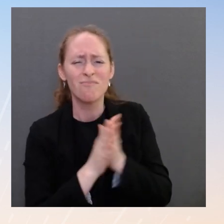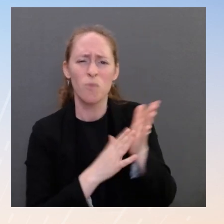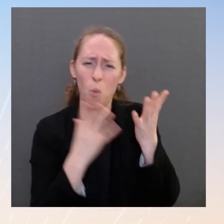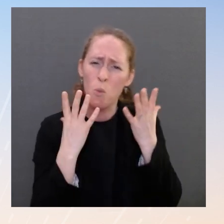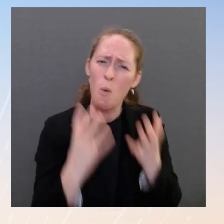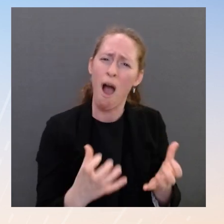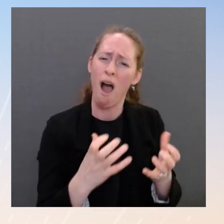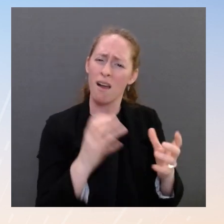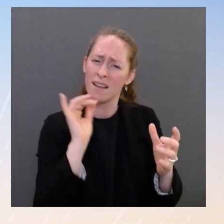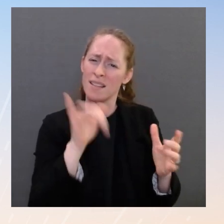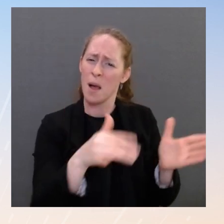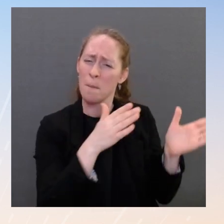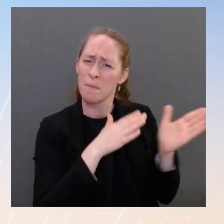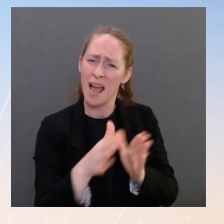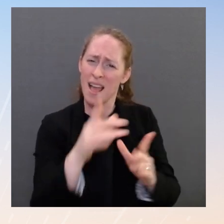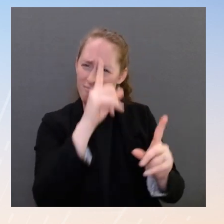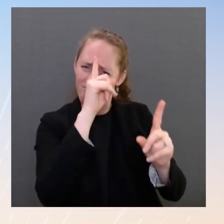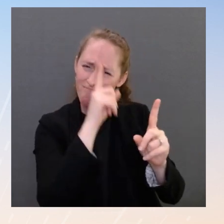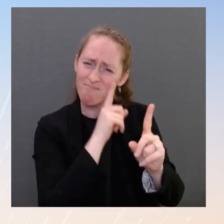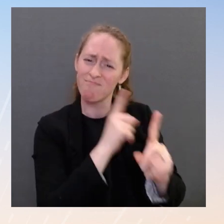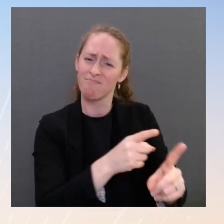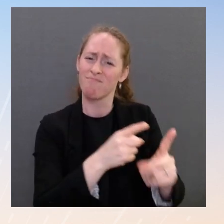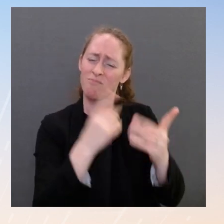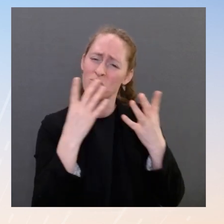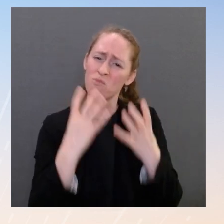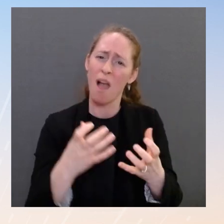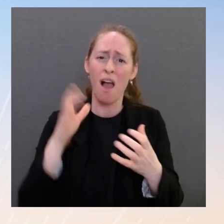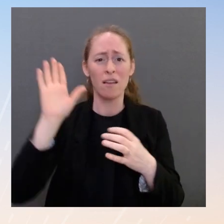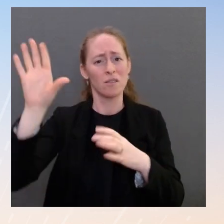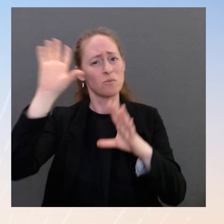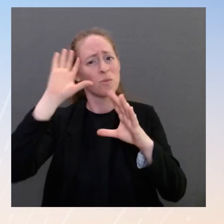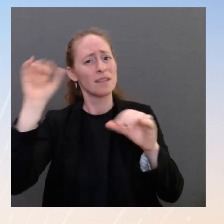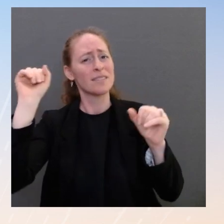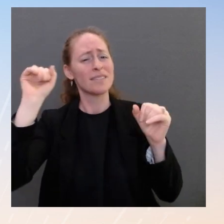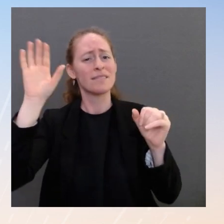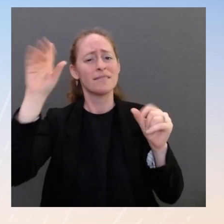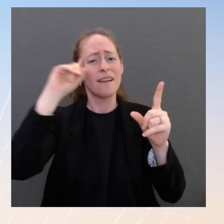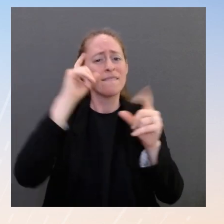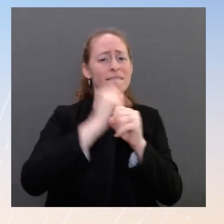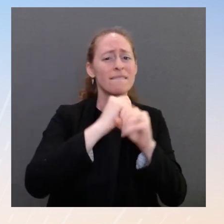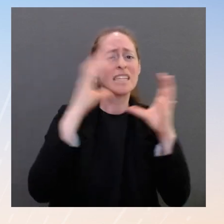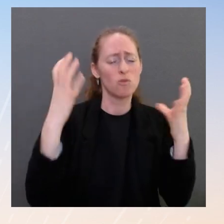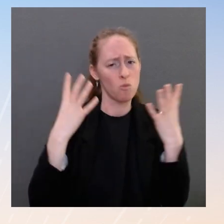to lower costs for Americans and a lot of senators who would like to see this move forward. The Press: Secretary Mayorkas is getting a real